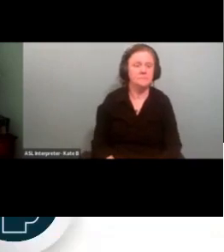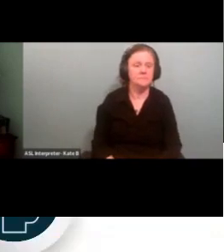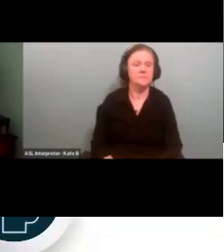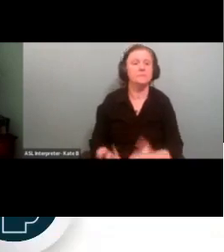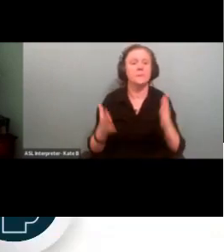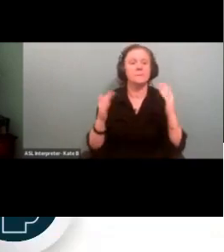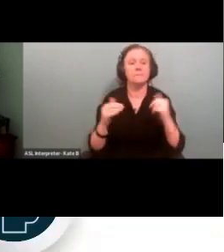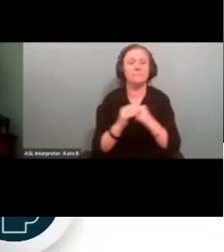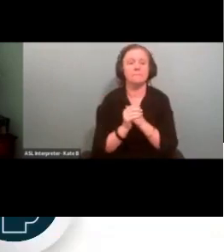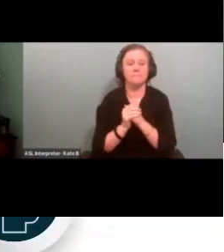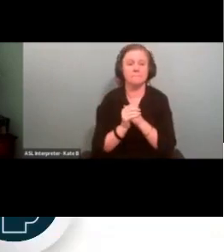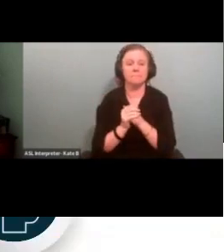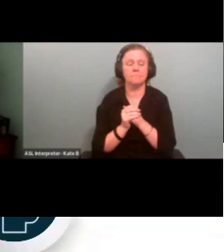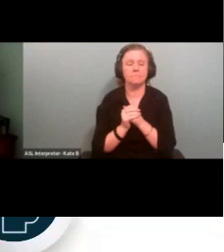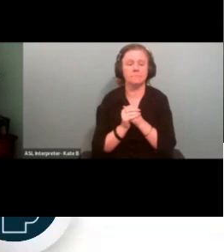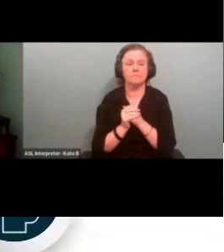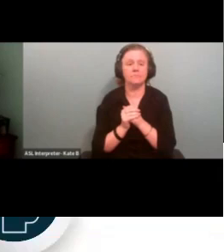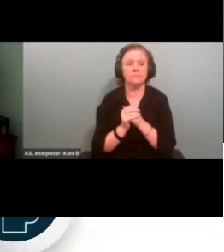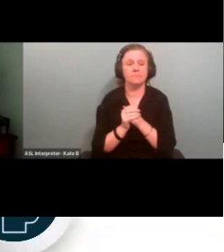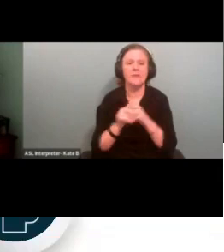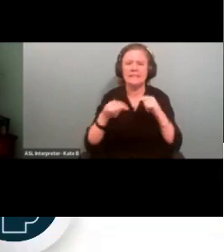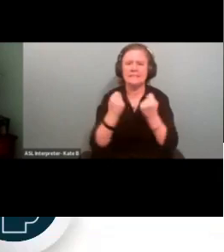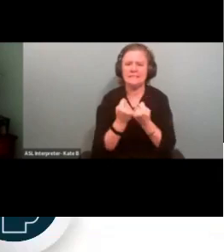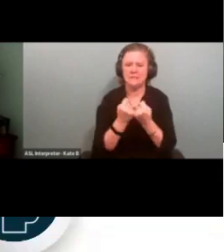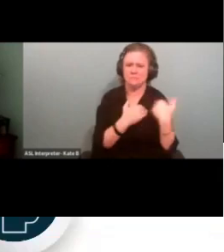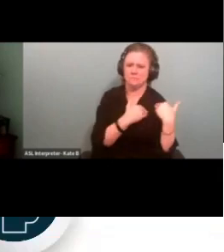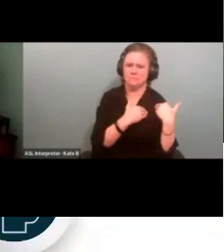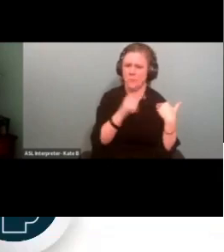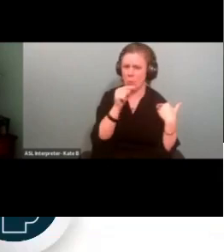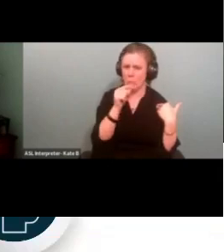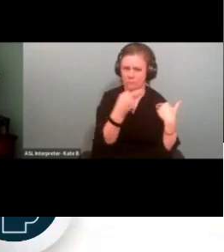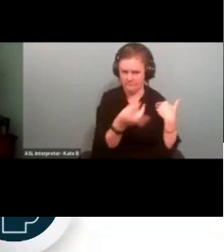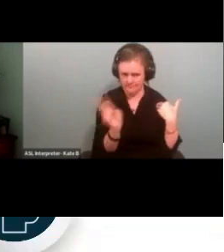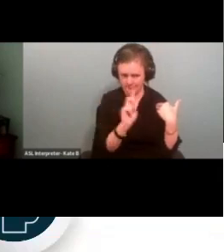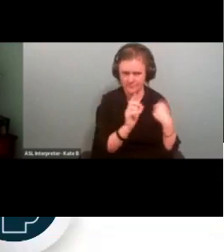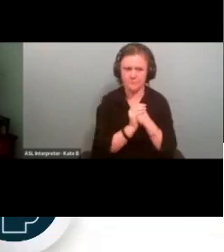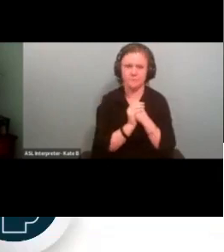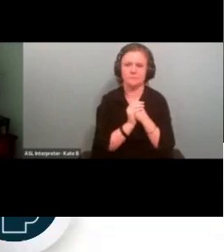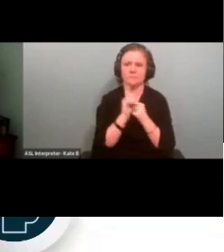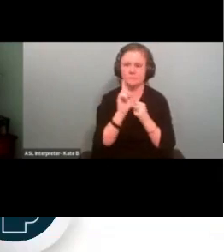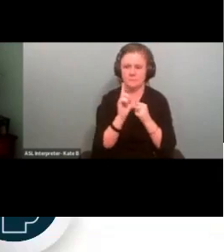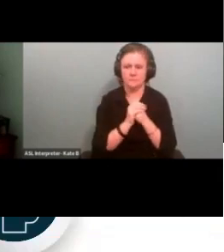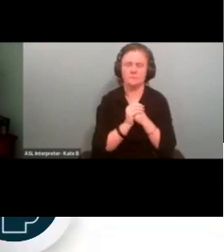to this team role. Let me just say that everything in